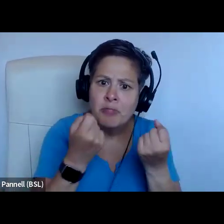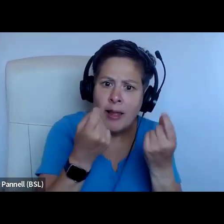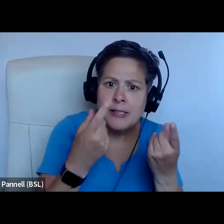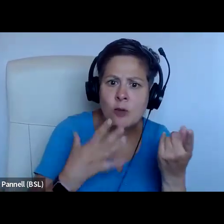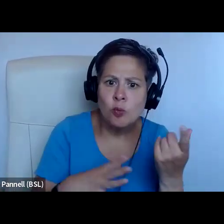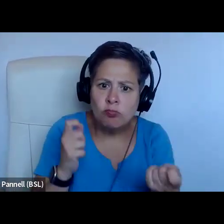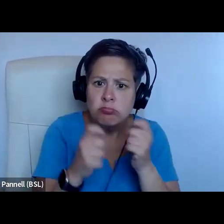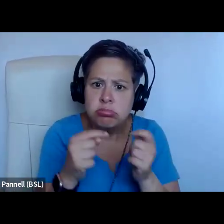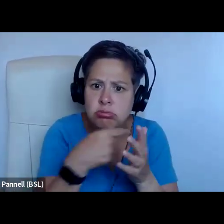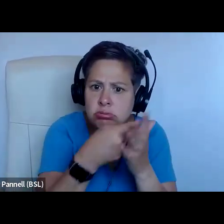to be taken up